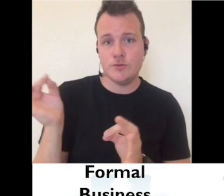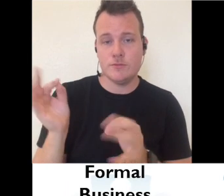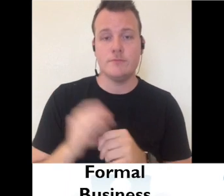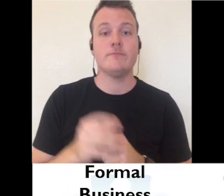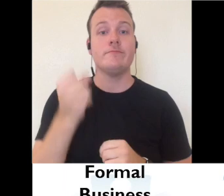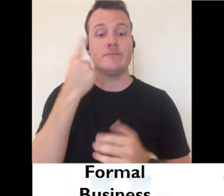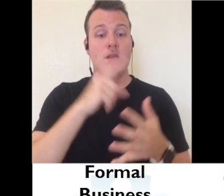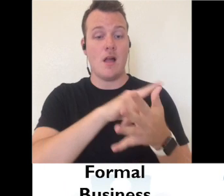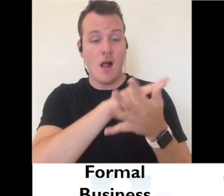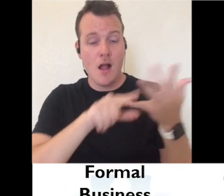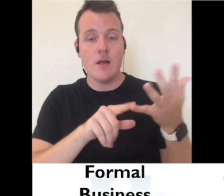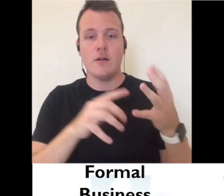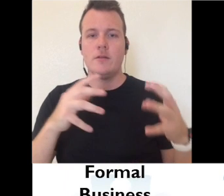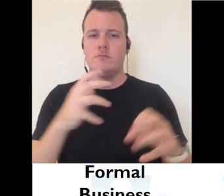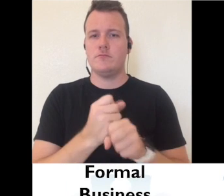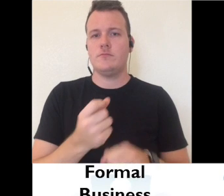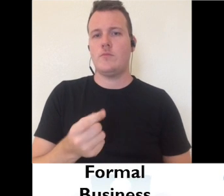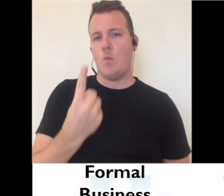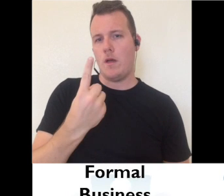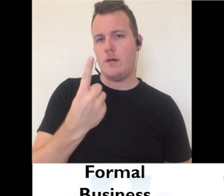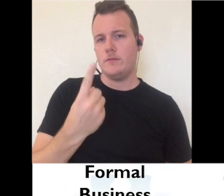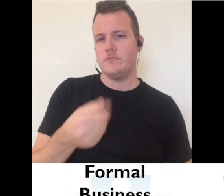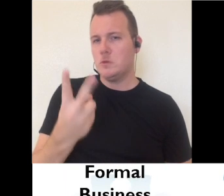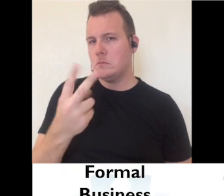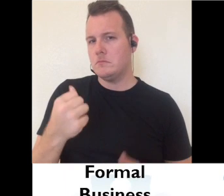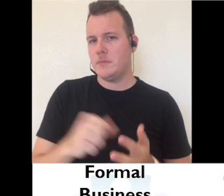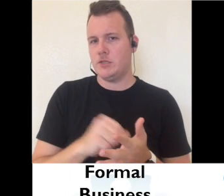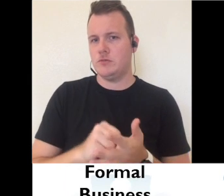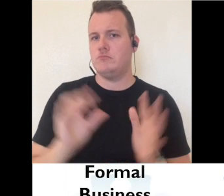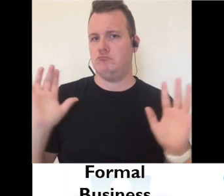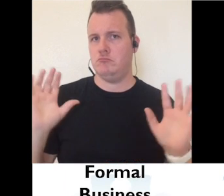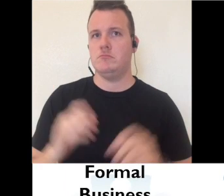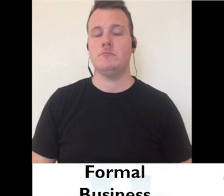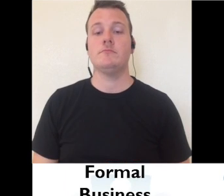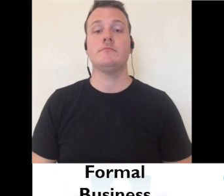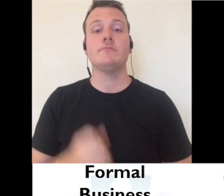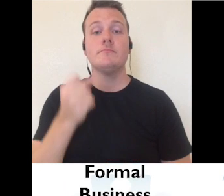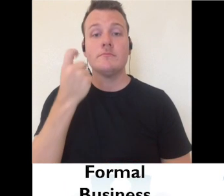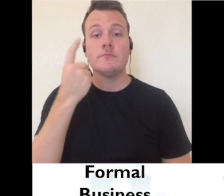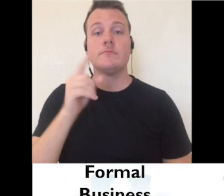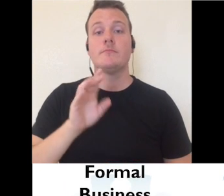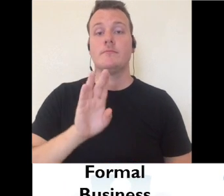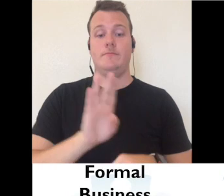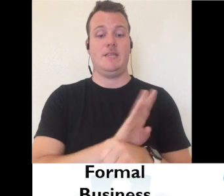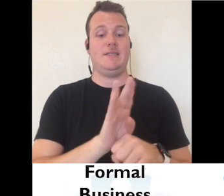extremely important, but it is a first thing that's read.